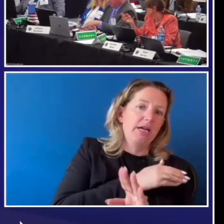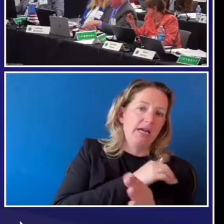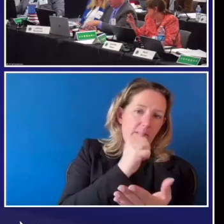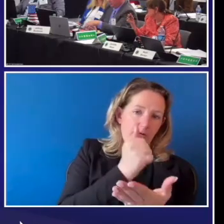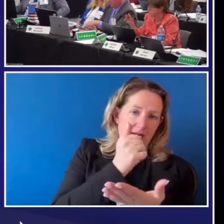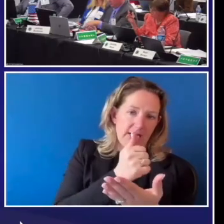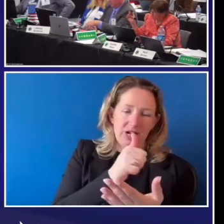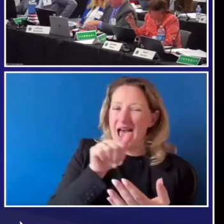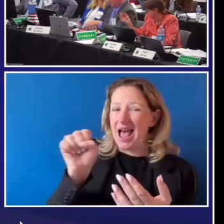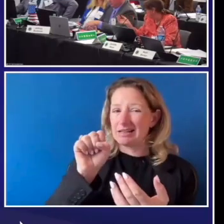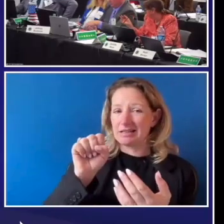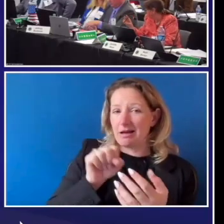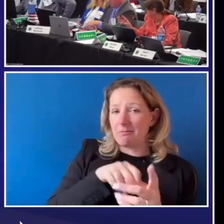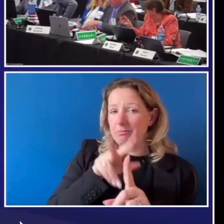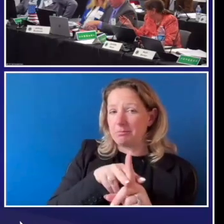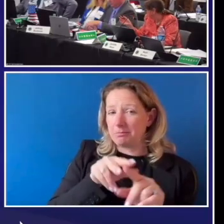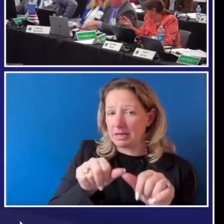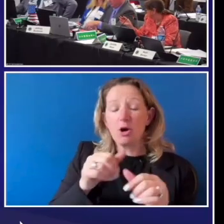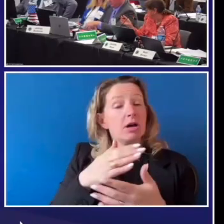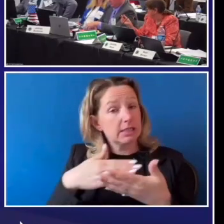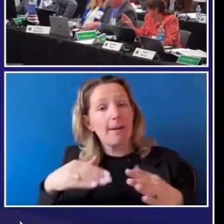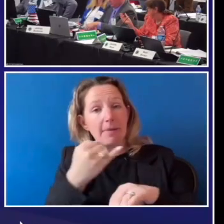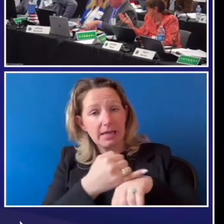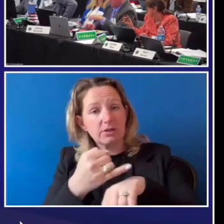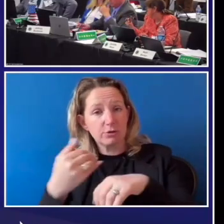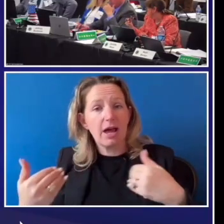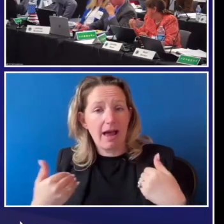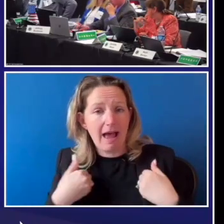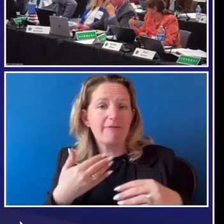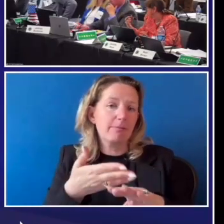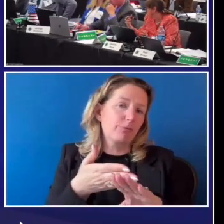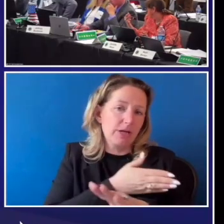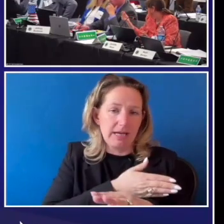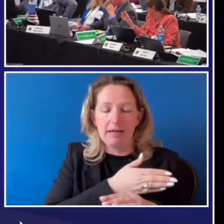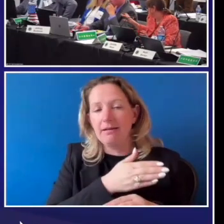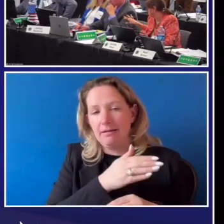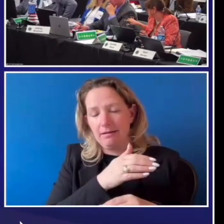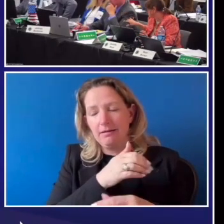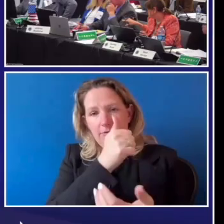I mean, some agencies have pre-accreditation, and that should, in my view, to, and this may get to some of